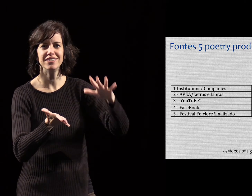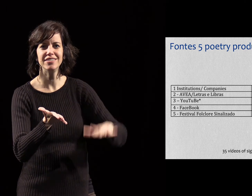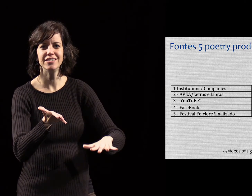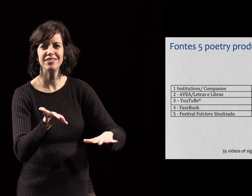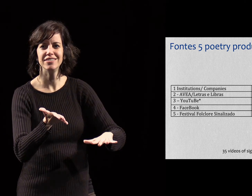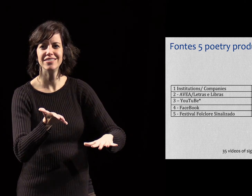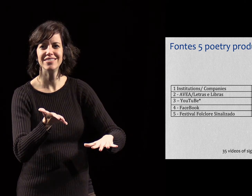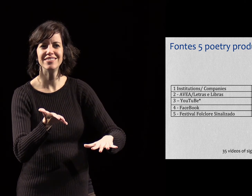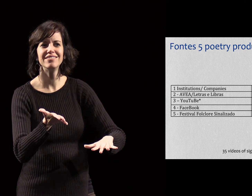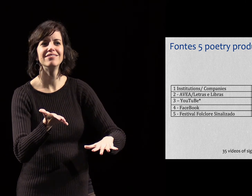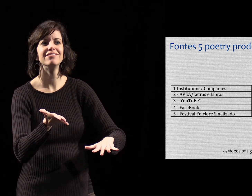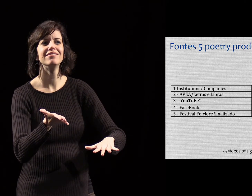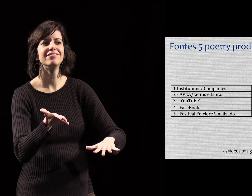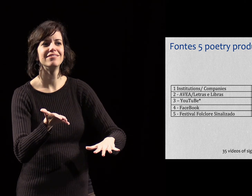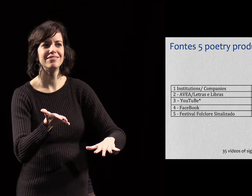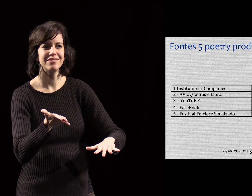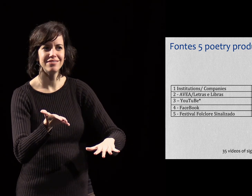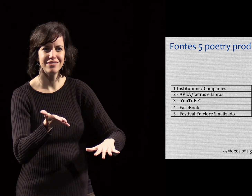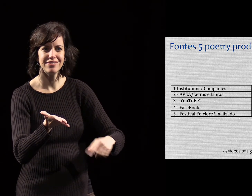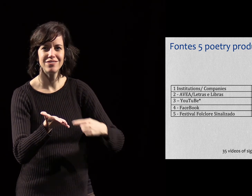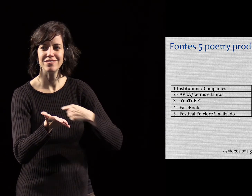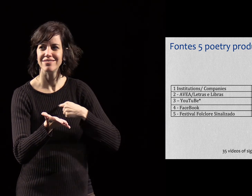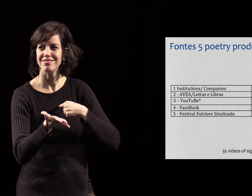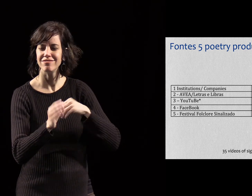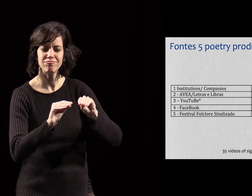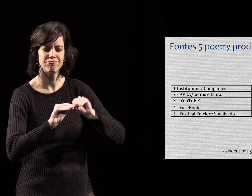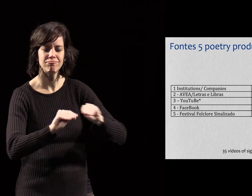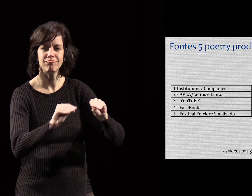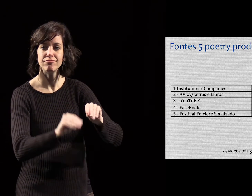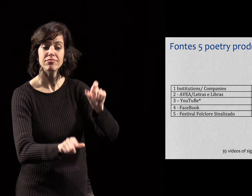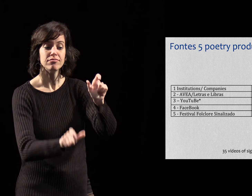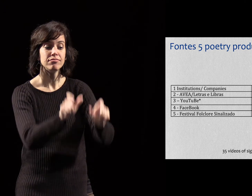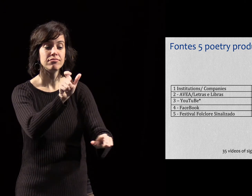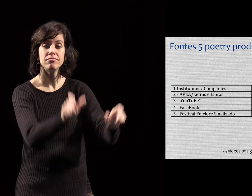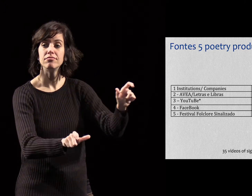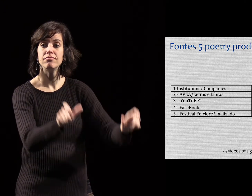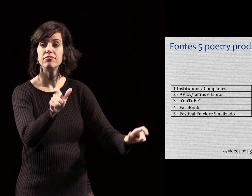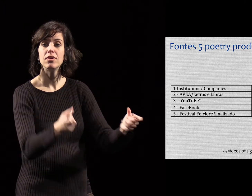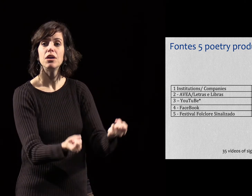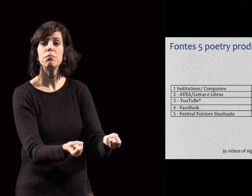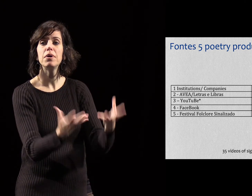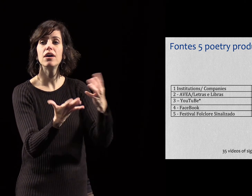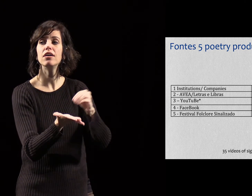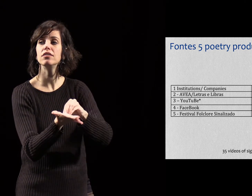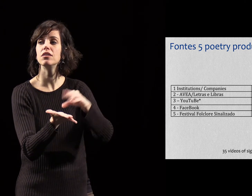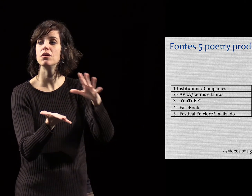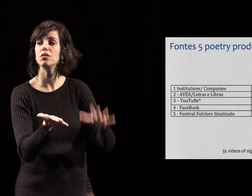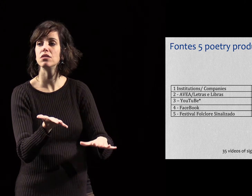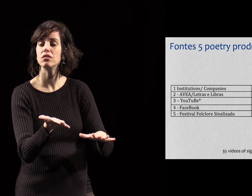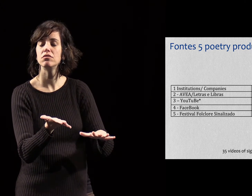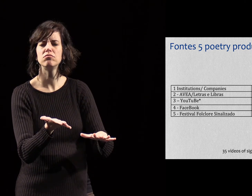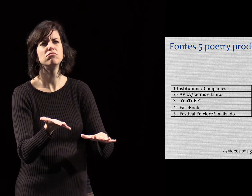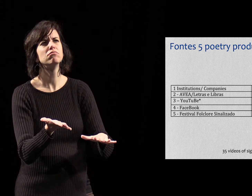Well, it's because if you remember, I teach a class on Facebook, so that's all of the work from my students.